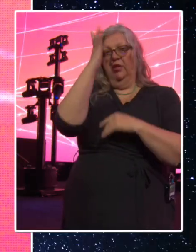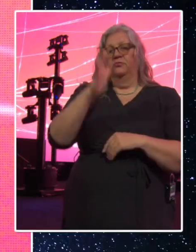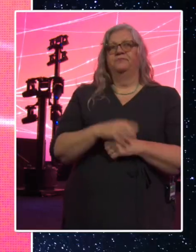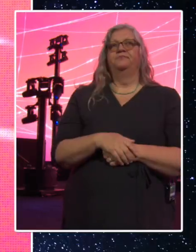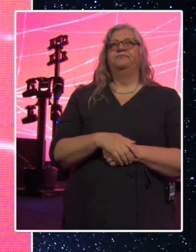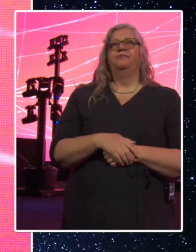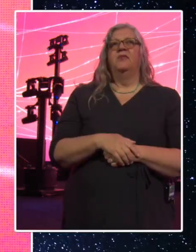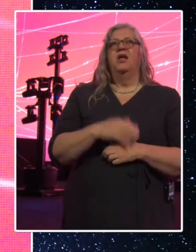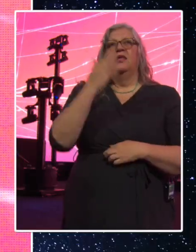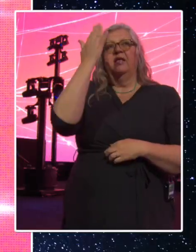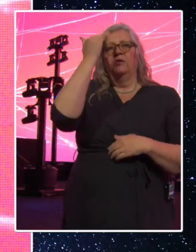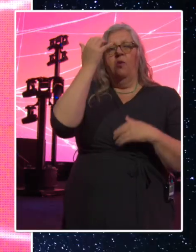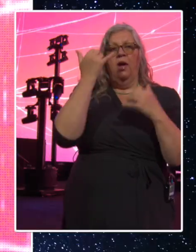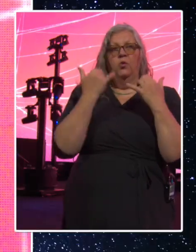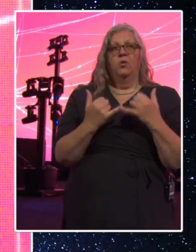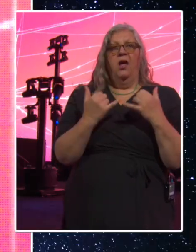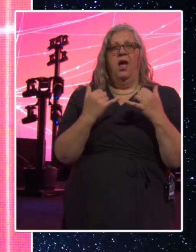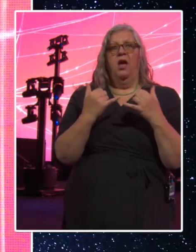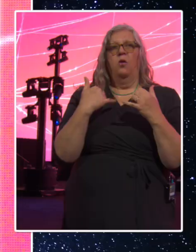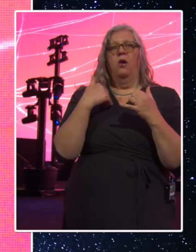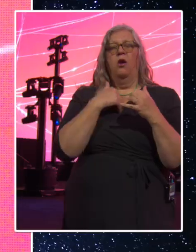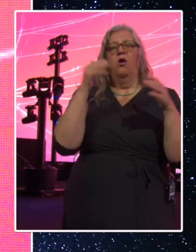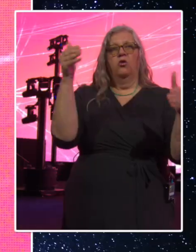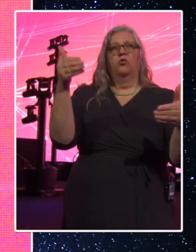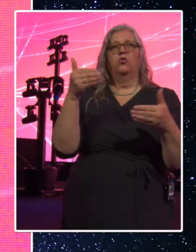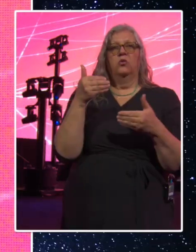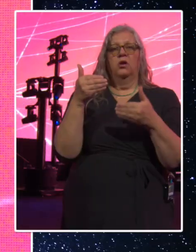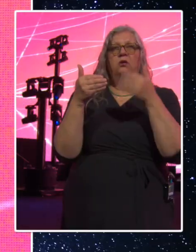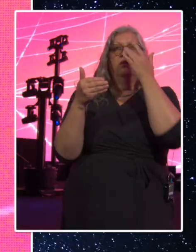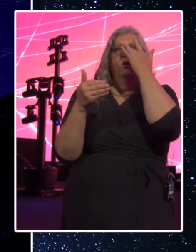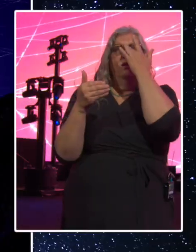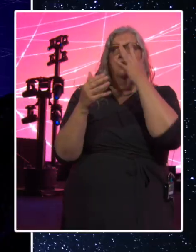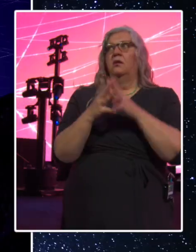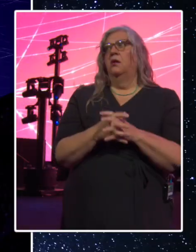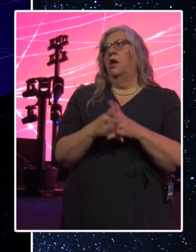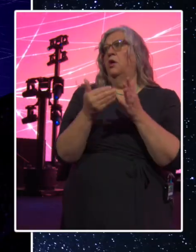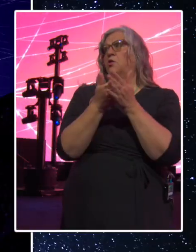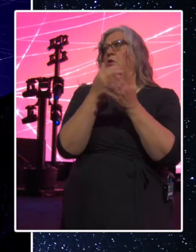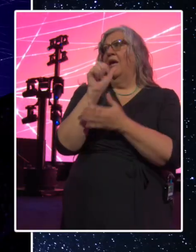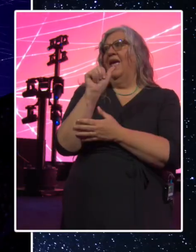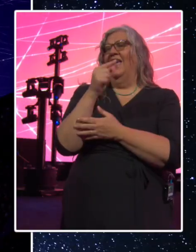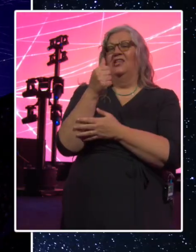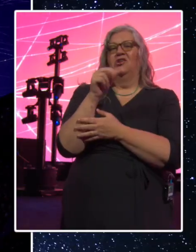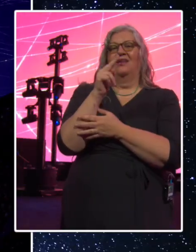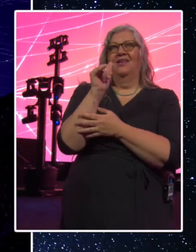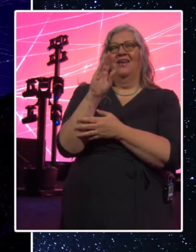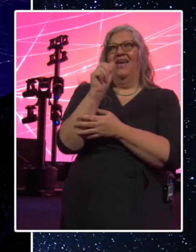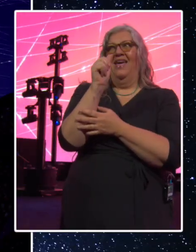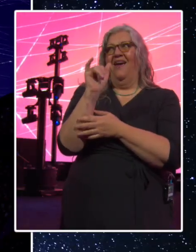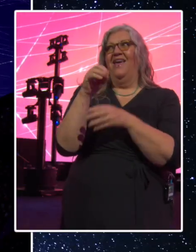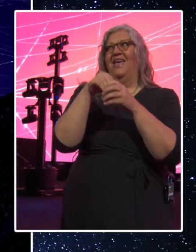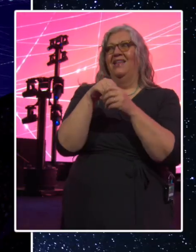That is why today we are introducing a new Agentic AI mesh in Aruba Central.